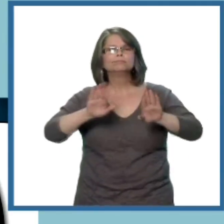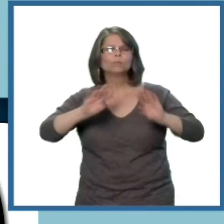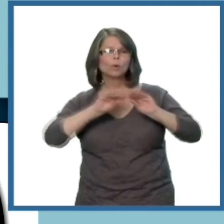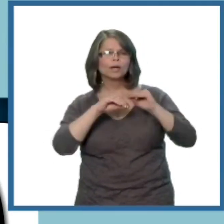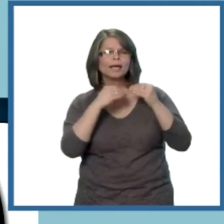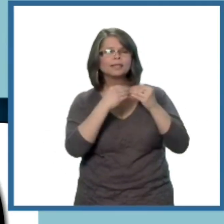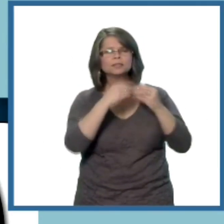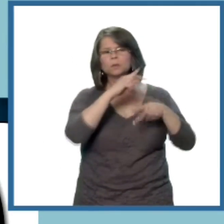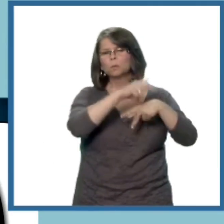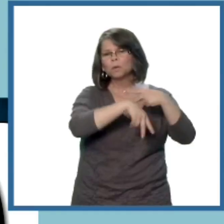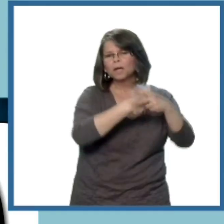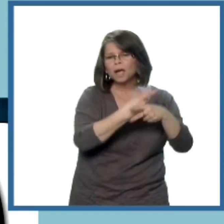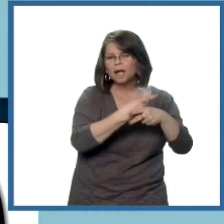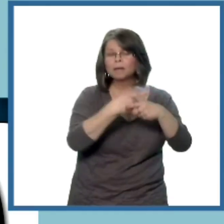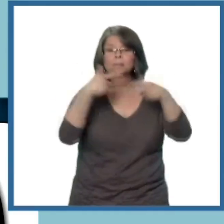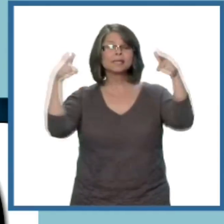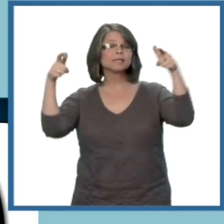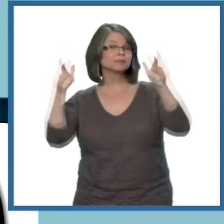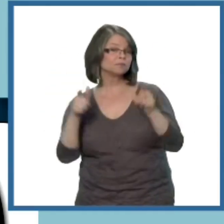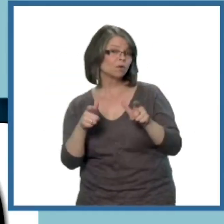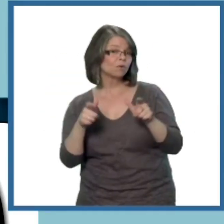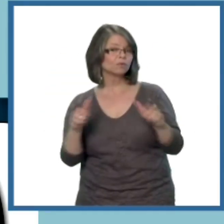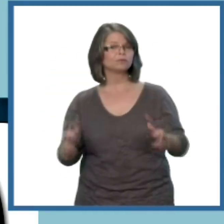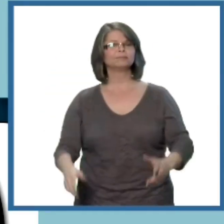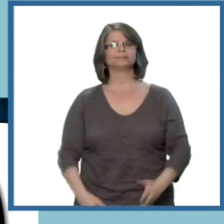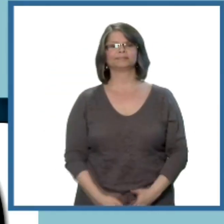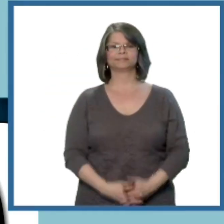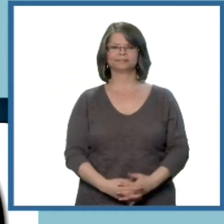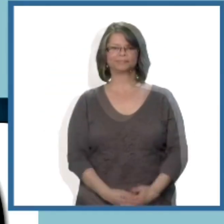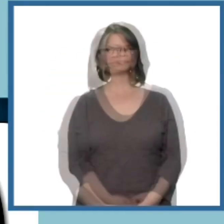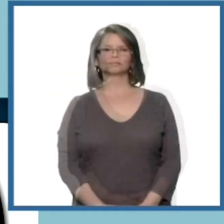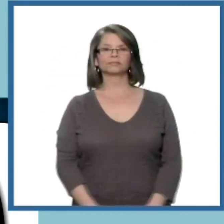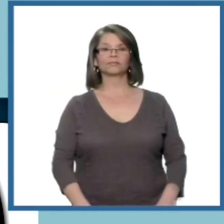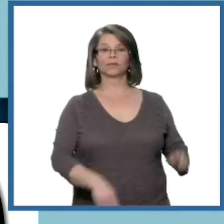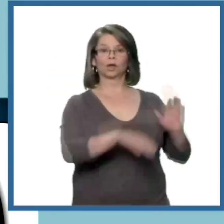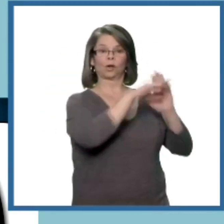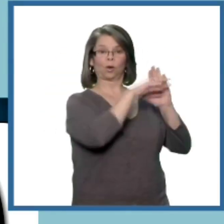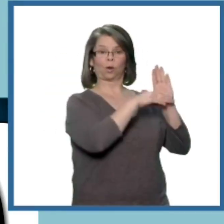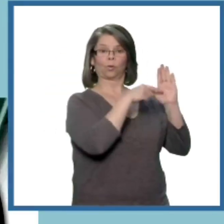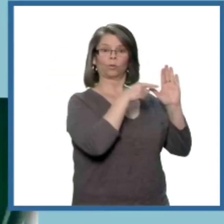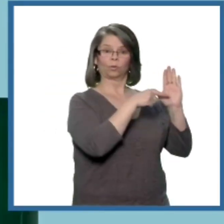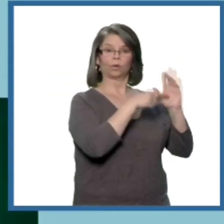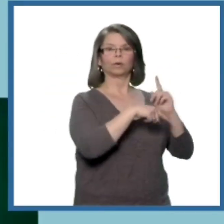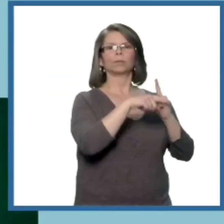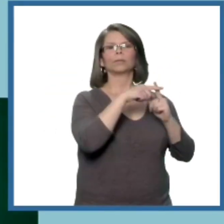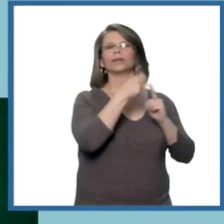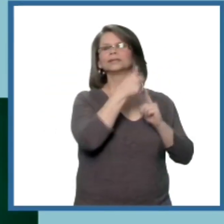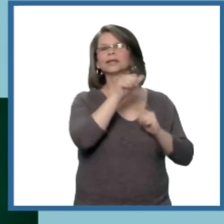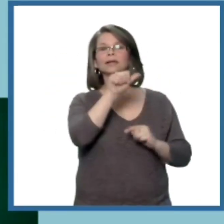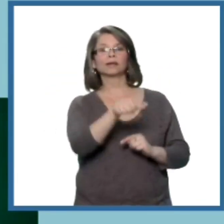or that the organization won't receive human rights complaints, but it may lower the risk of complaints.